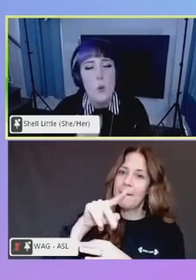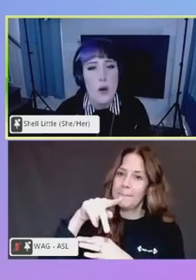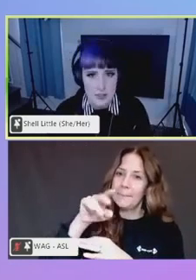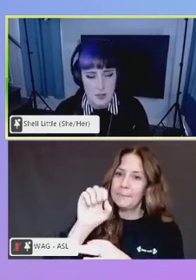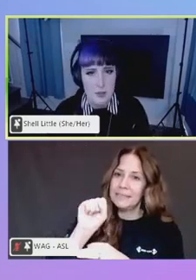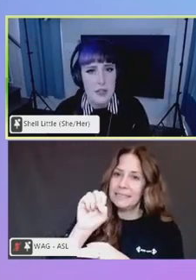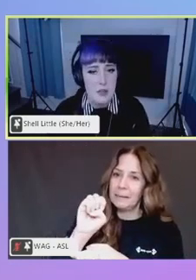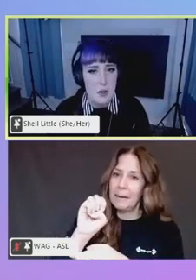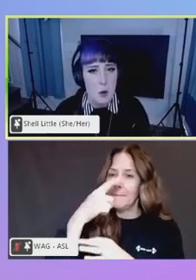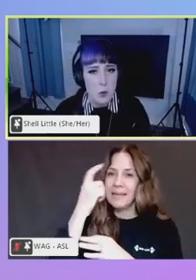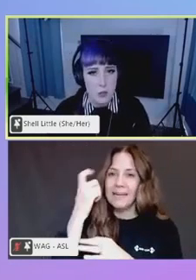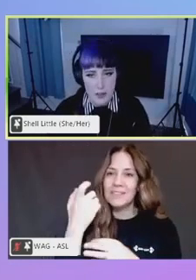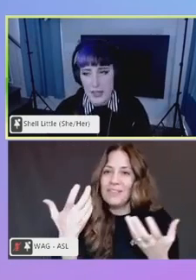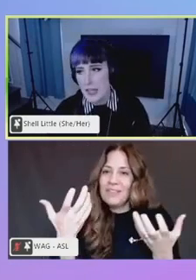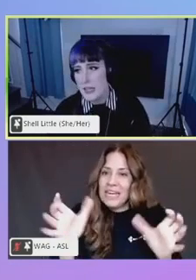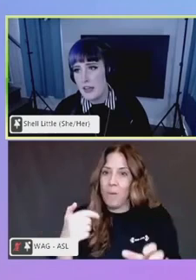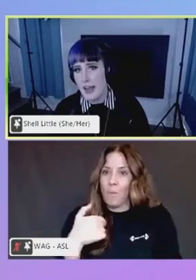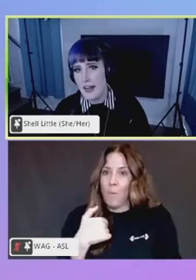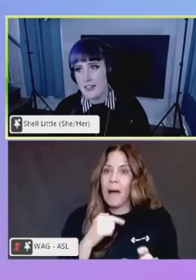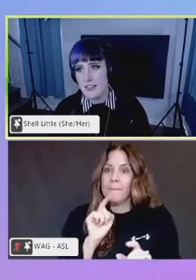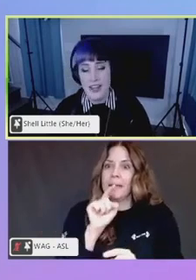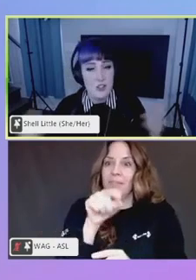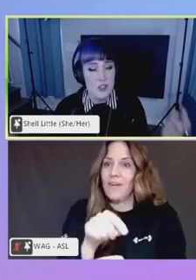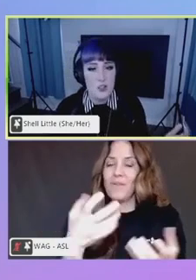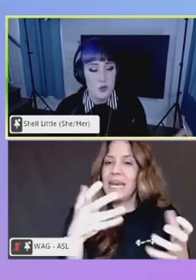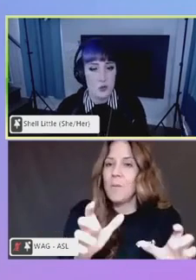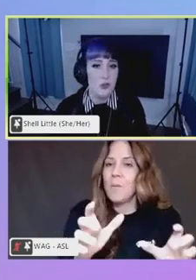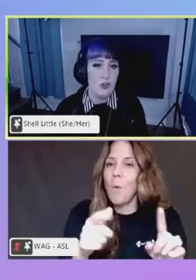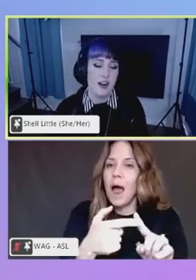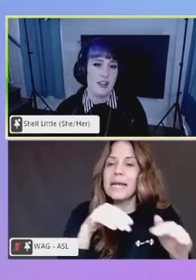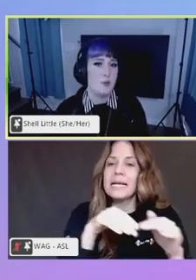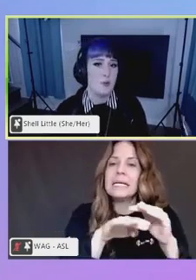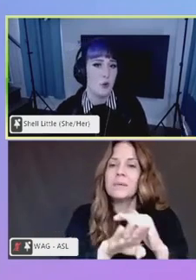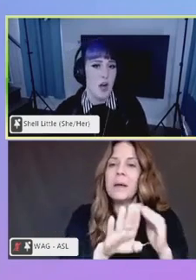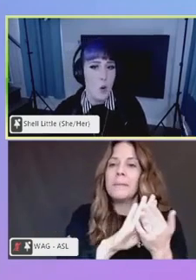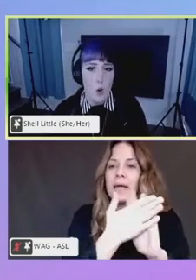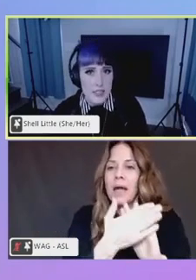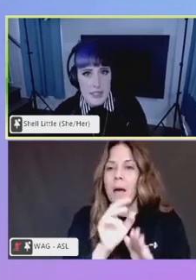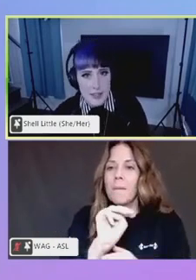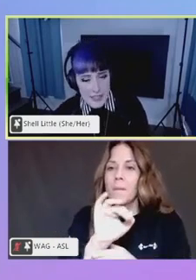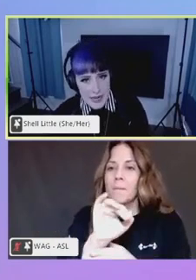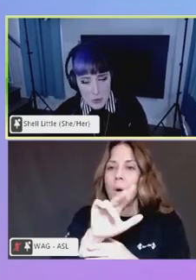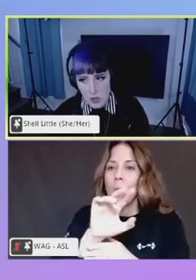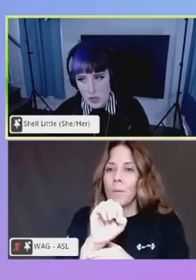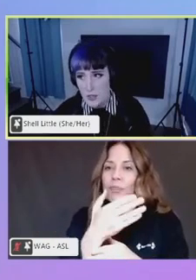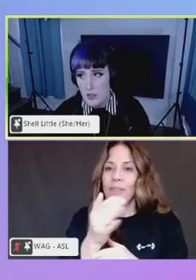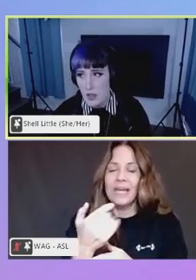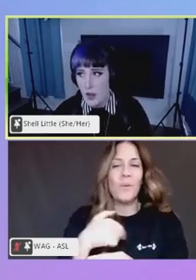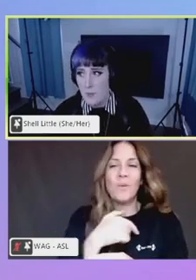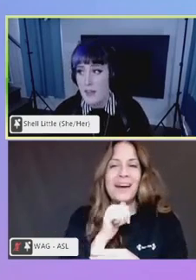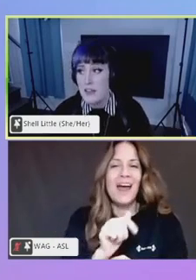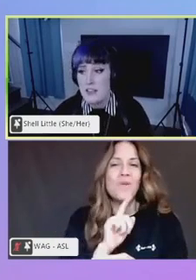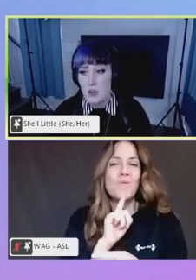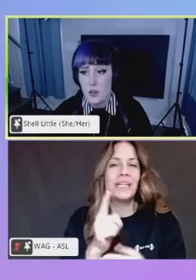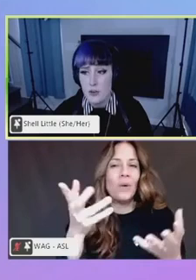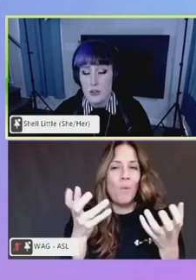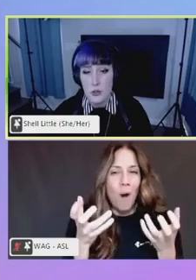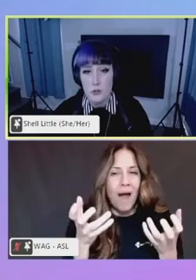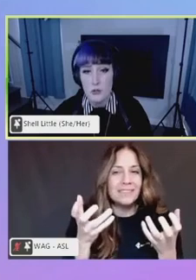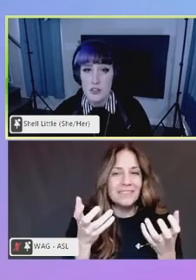could. >> In 2017, 2018, and I will never forget just being yelled at on the phone, watching the solar eclipse, being like, OK this is my life because I did